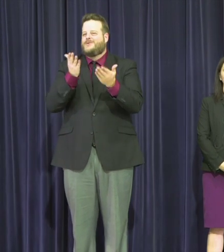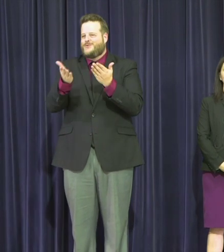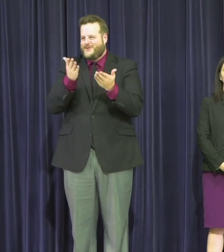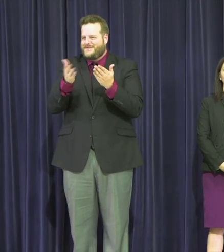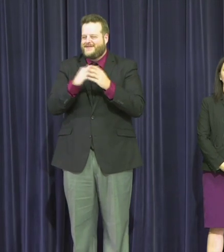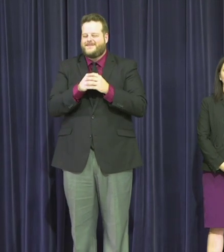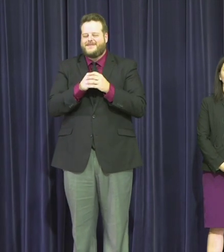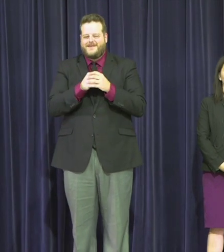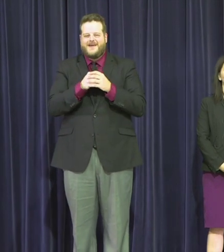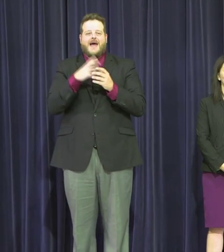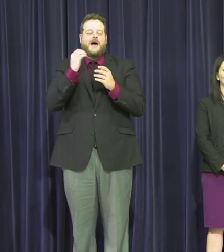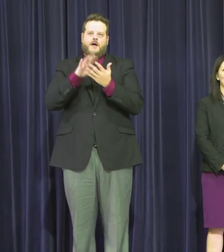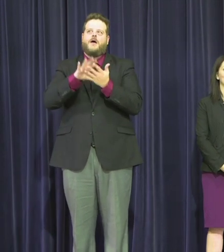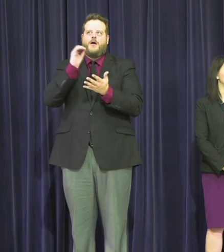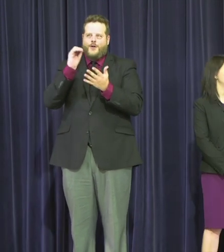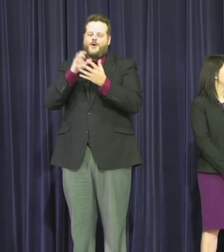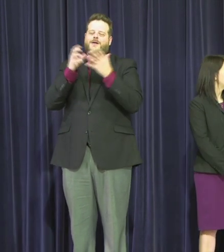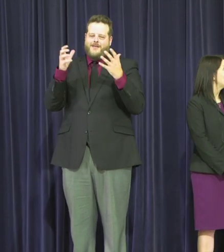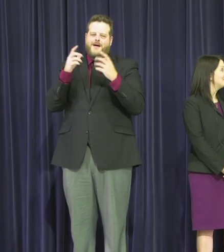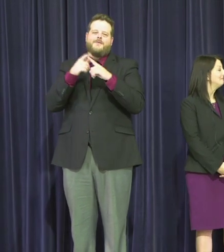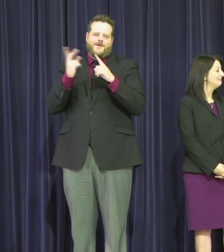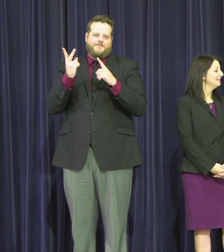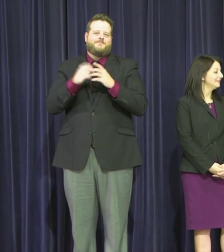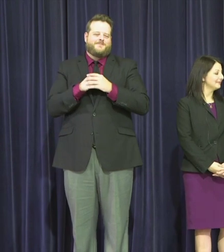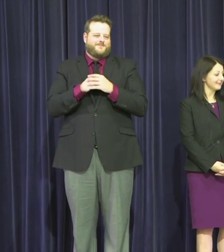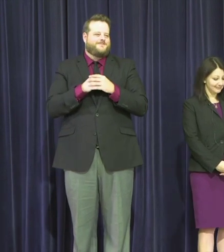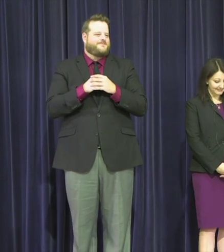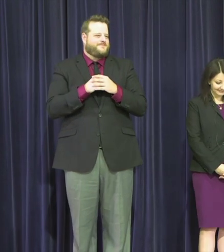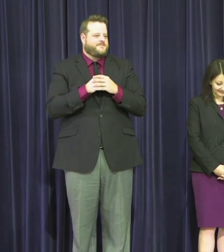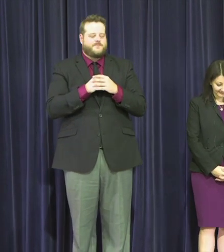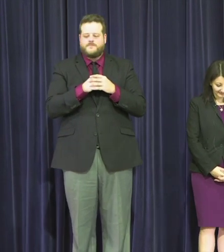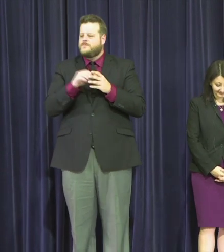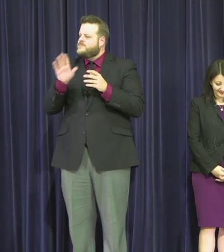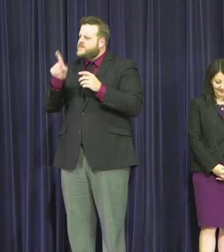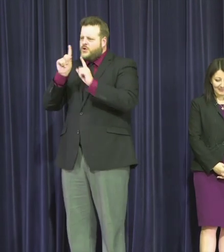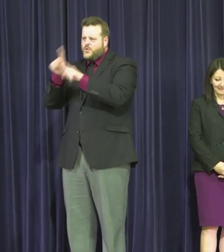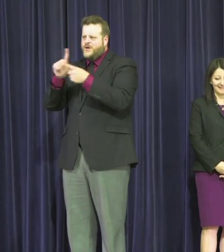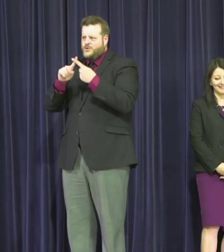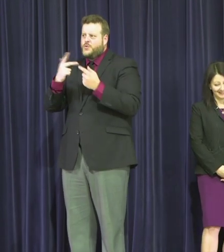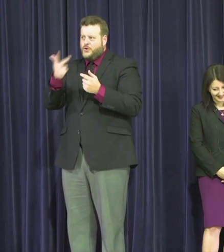I learned a lot from that as you can see from my family. You attended three Ivy League schools.